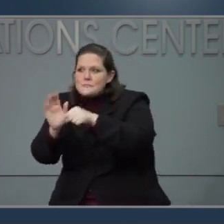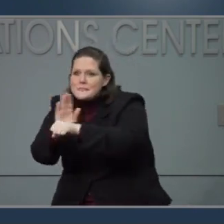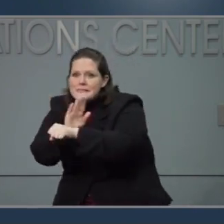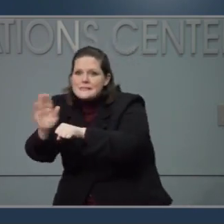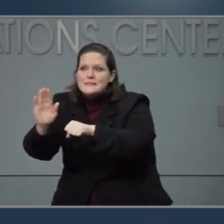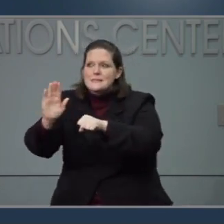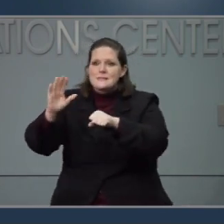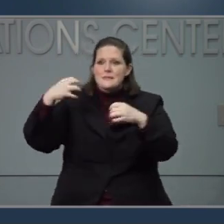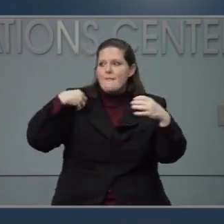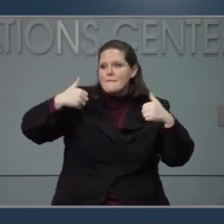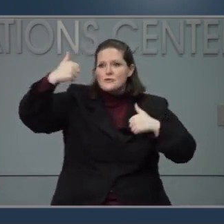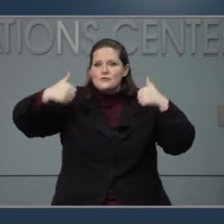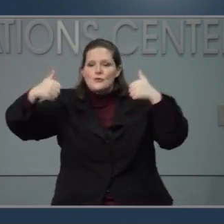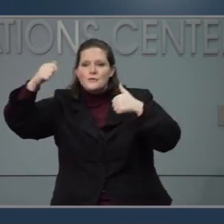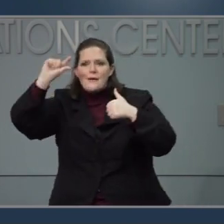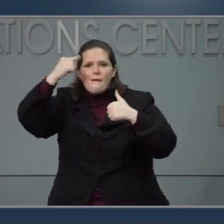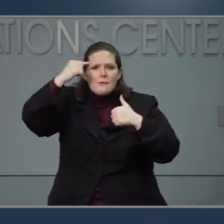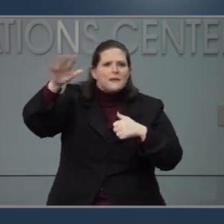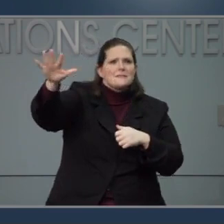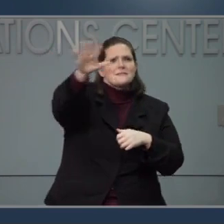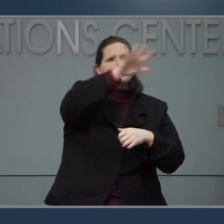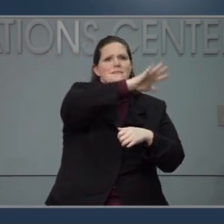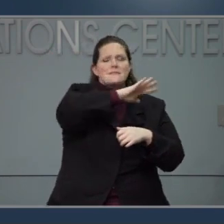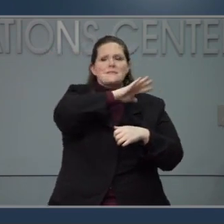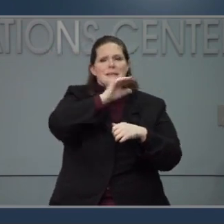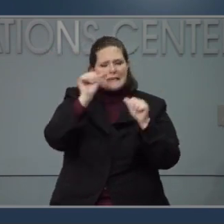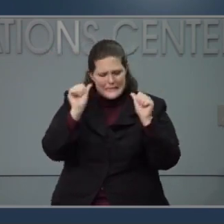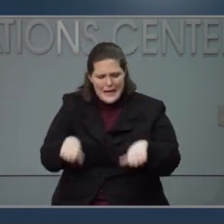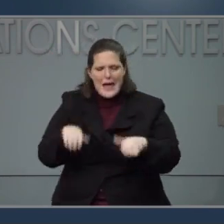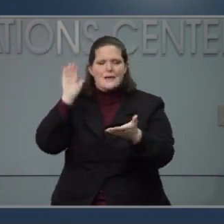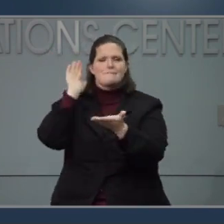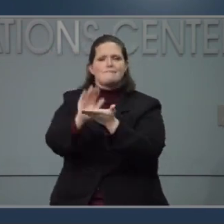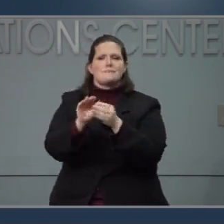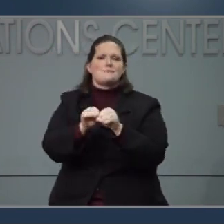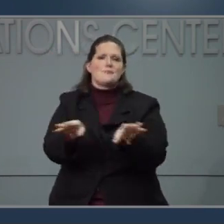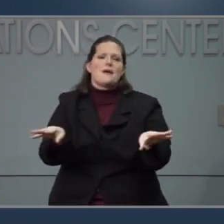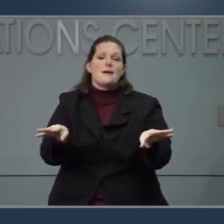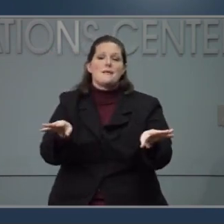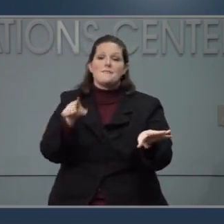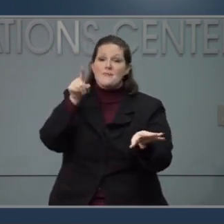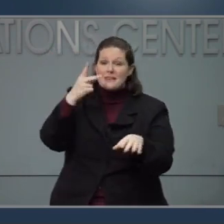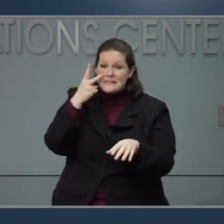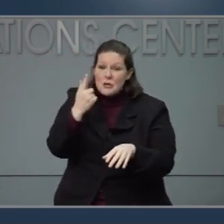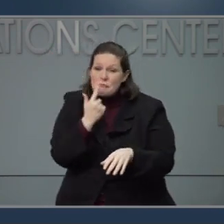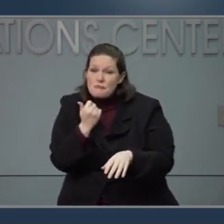EVERYONE HAS A RESPONSIBILITY, EACH NORTH CAROLINIAN, EACH BUSINESS, EACH PUBLIC OFFICIAL IN EACH COUNTY.